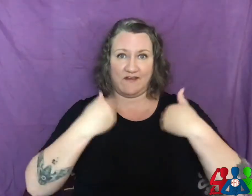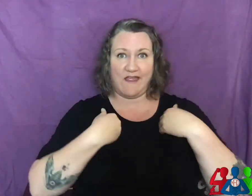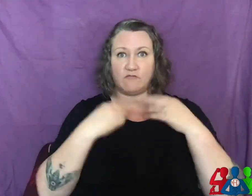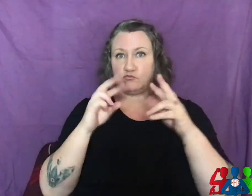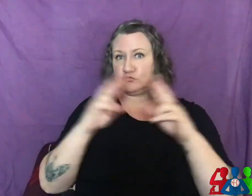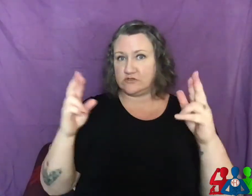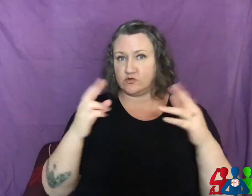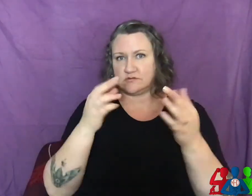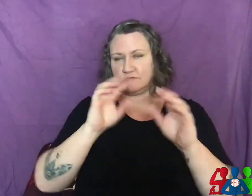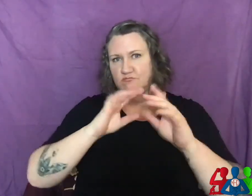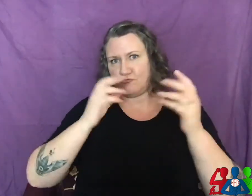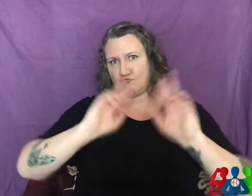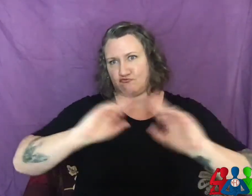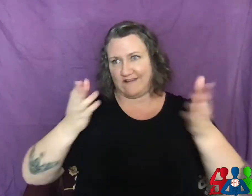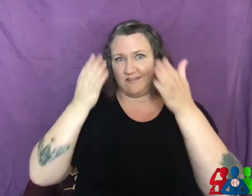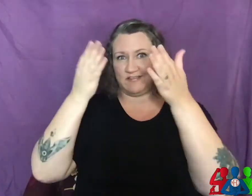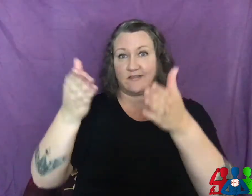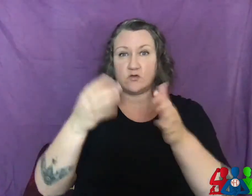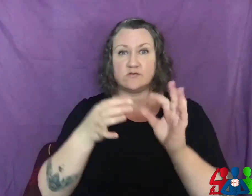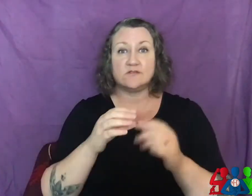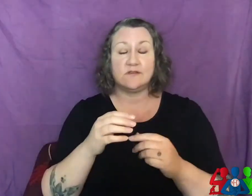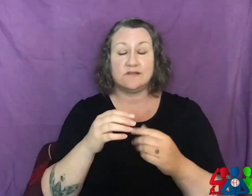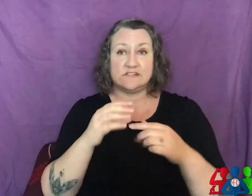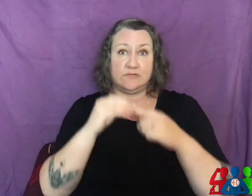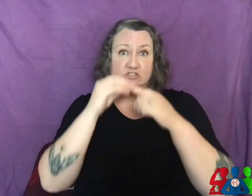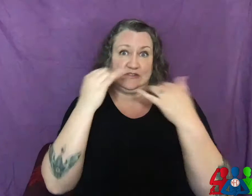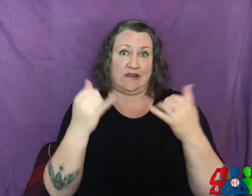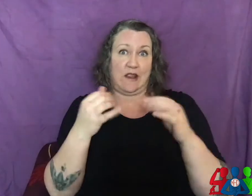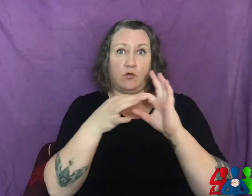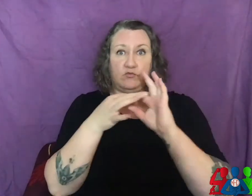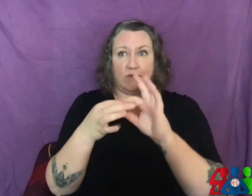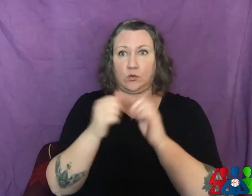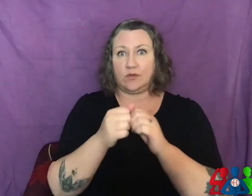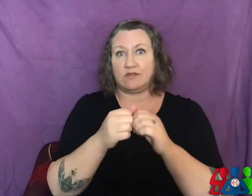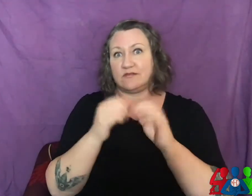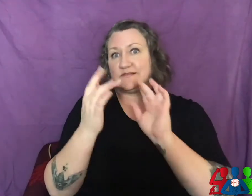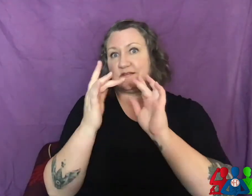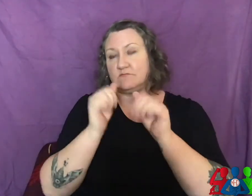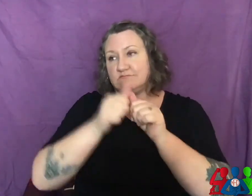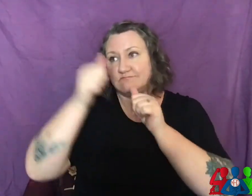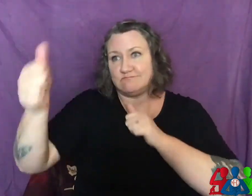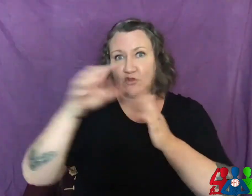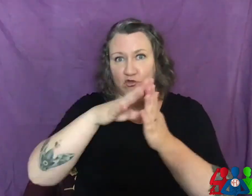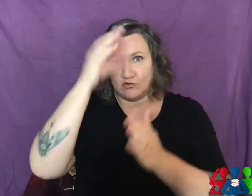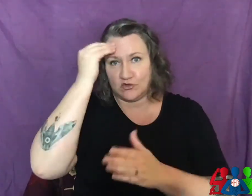Their website often has resources available that you can use in your teaching, especially